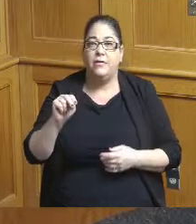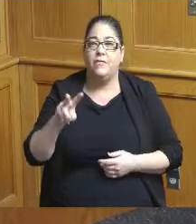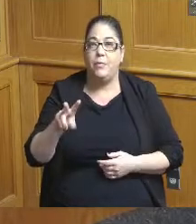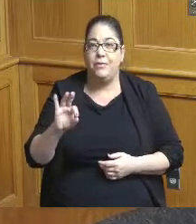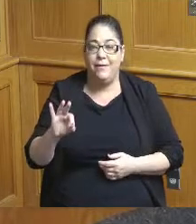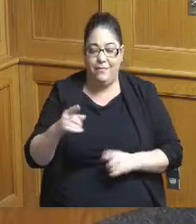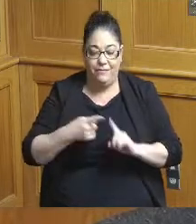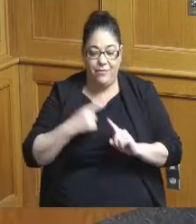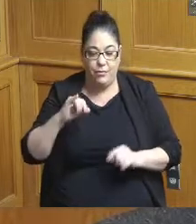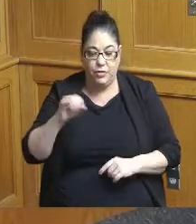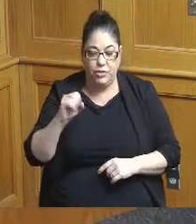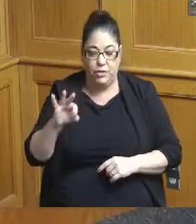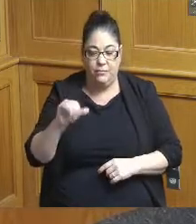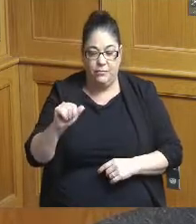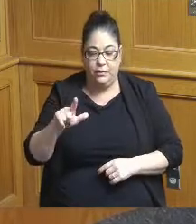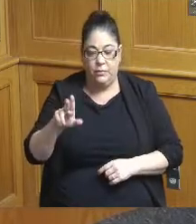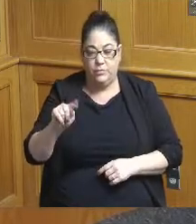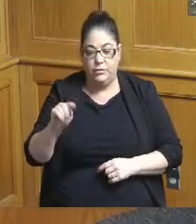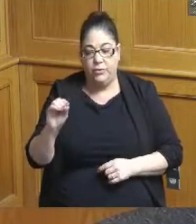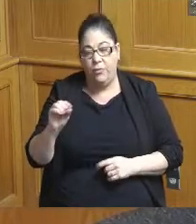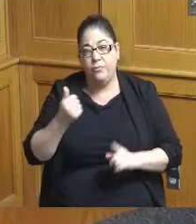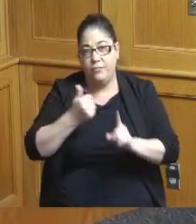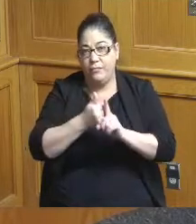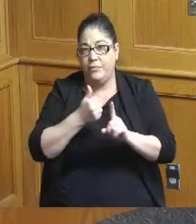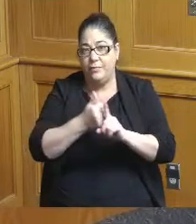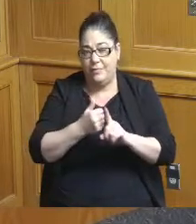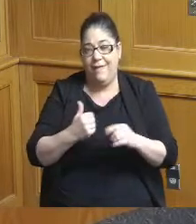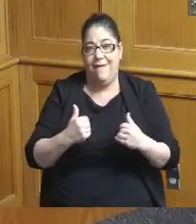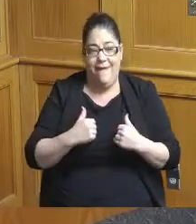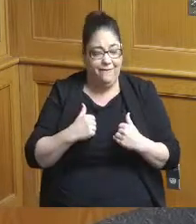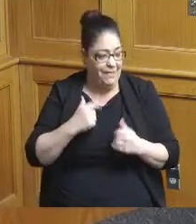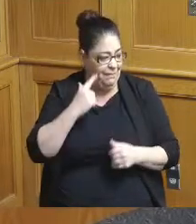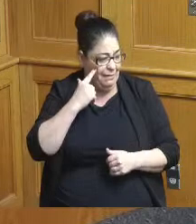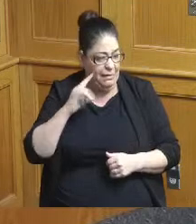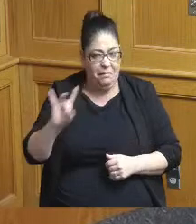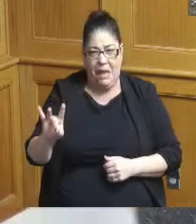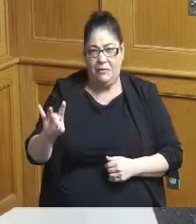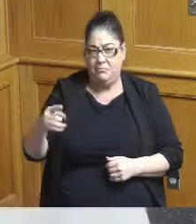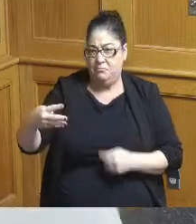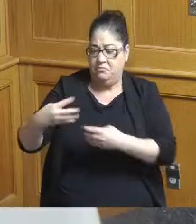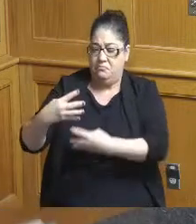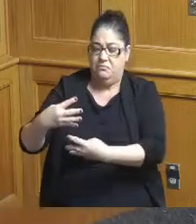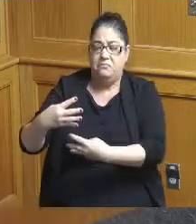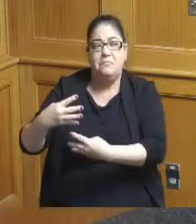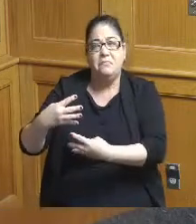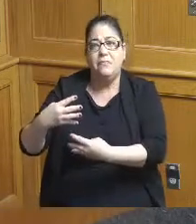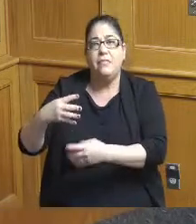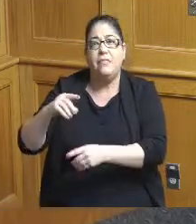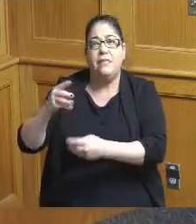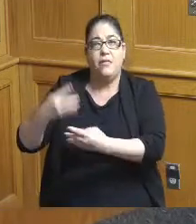Jeff that there's we only have one two three I think it's about eight items on here and so we can